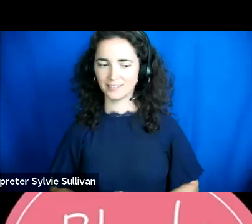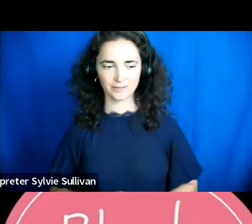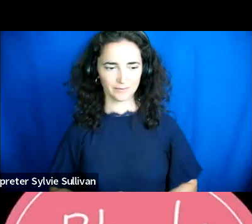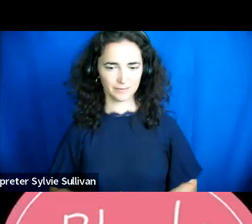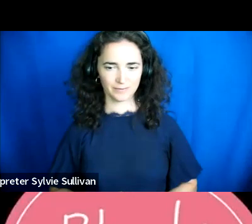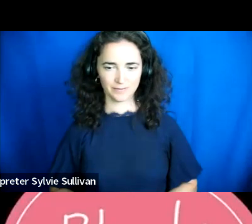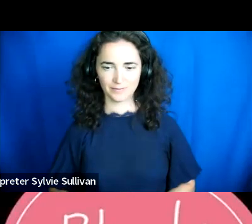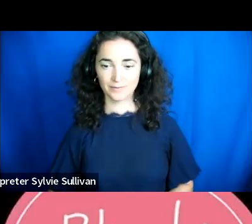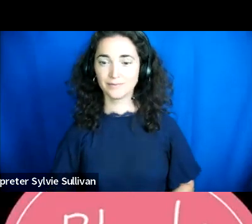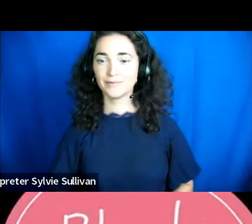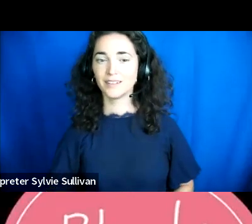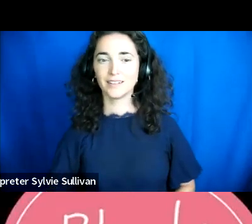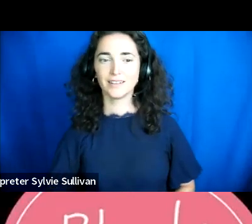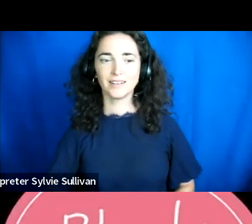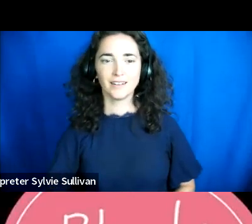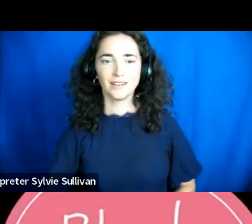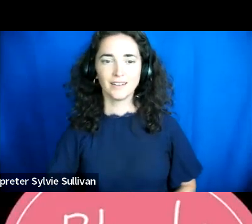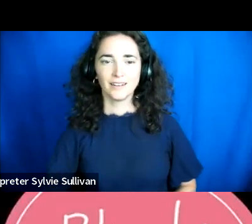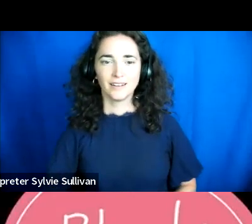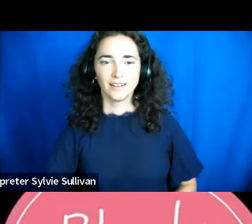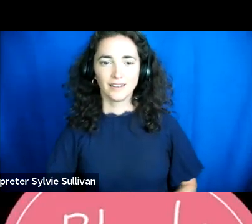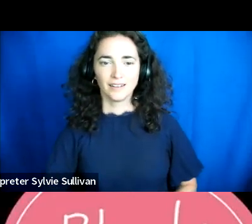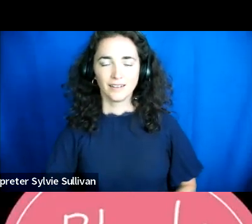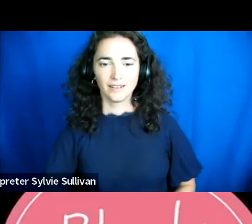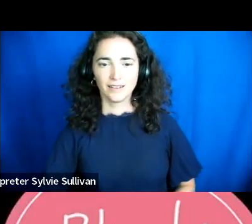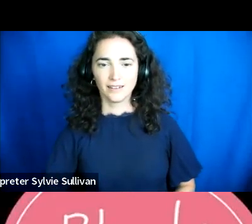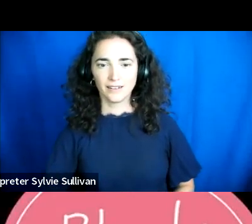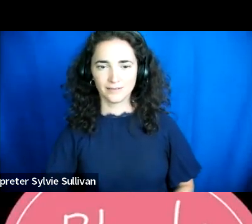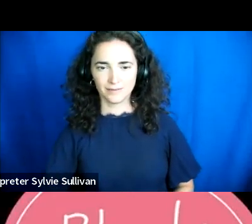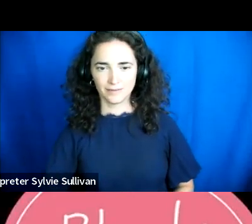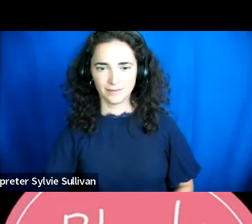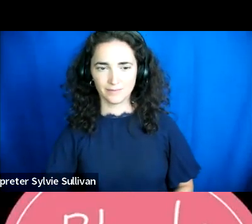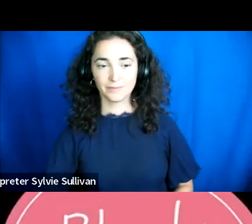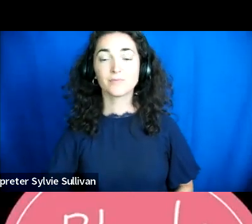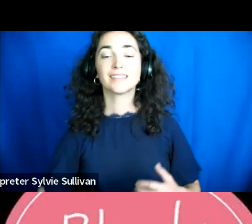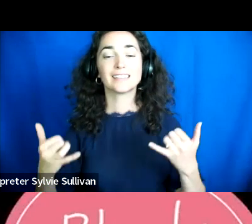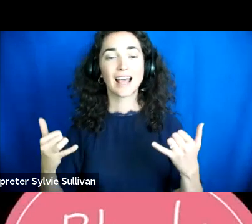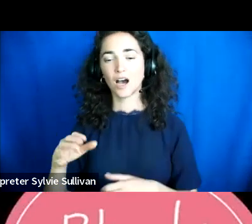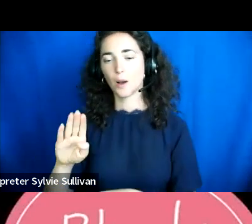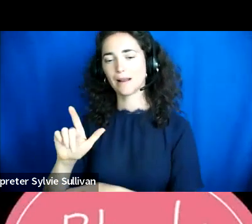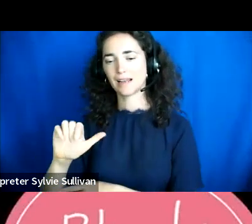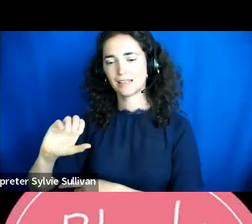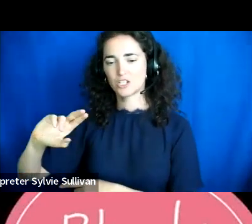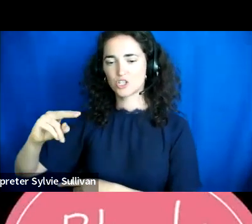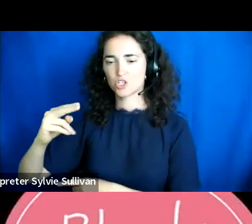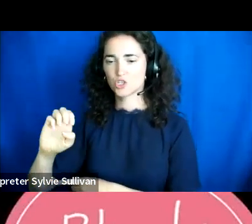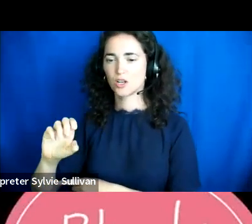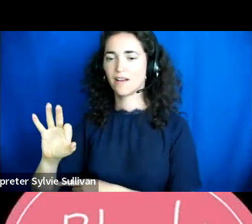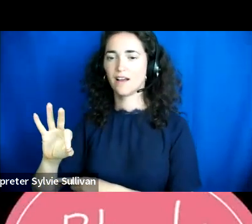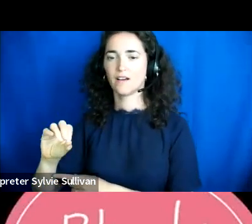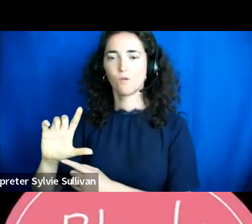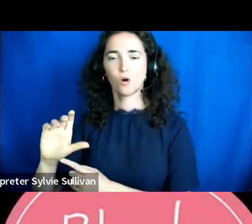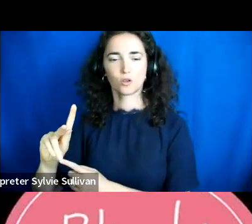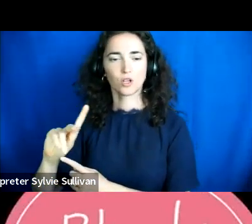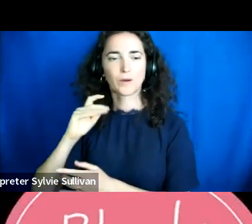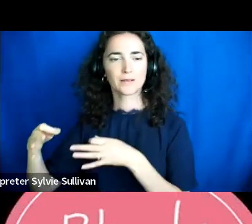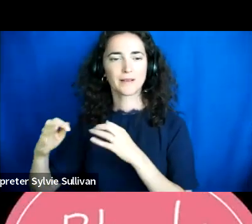Well, right. So now we're gonna hear from Miss Blanche bulk about how Camp Abel got started.